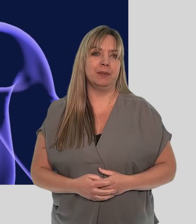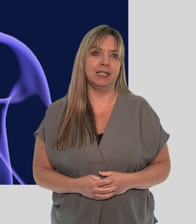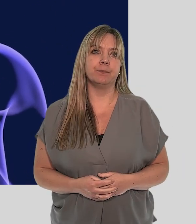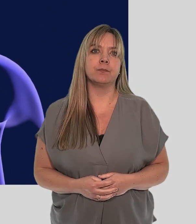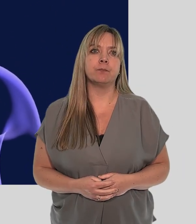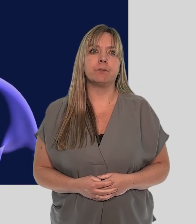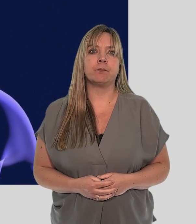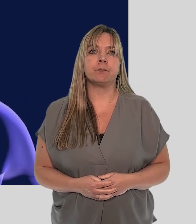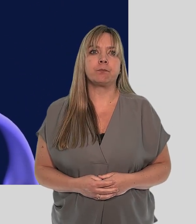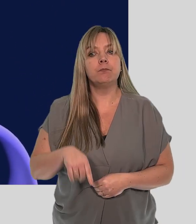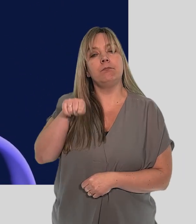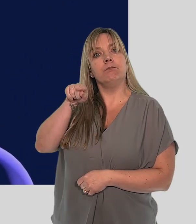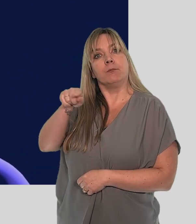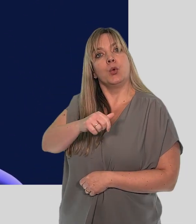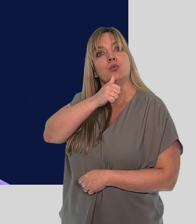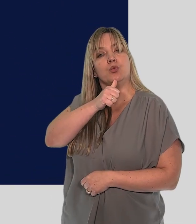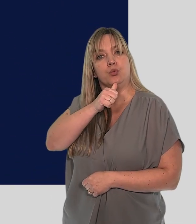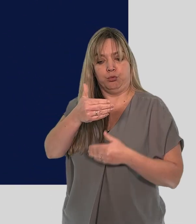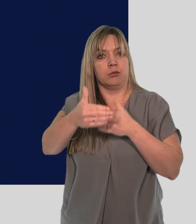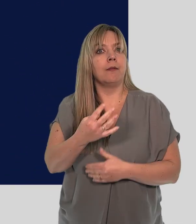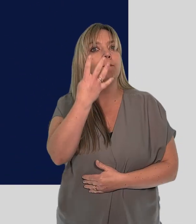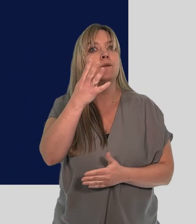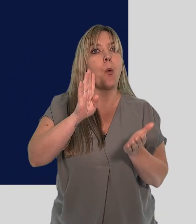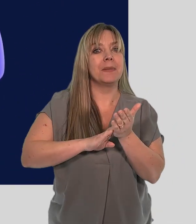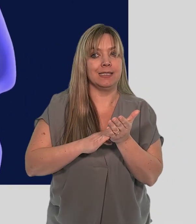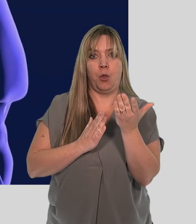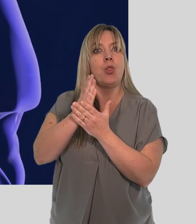we can open the blood-brain barrier and deliver drugs into the brain.